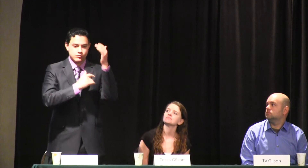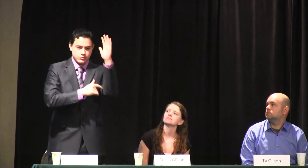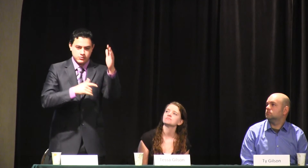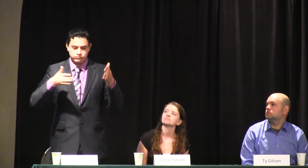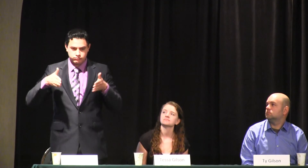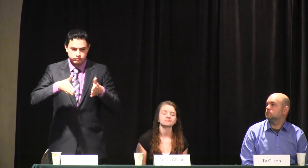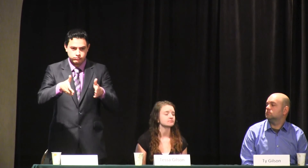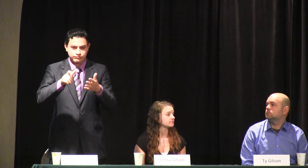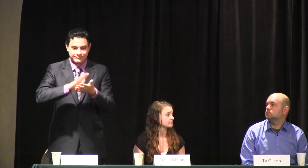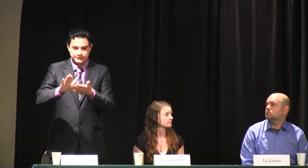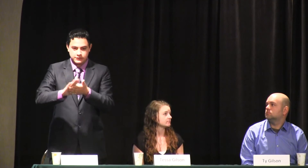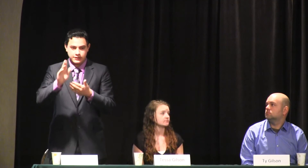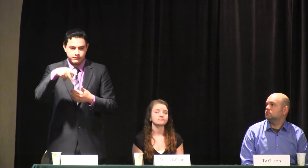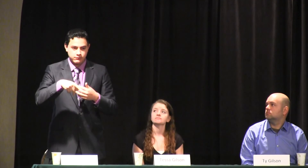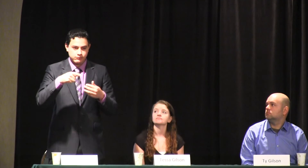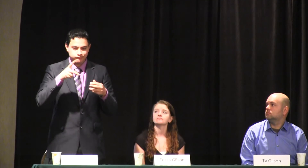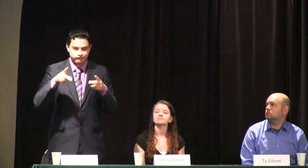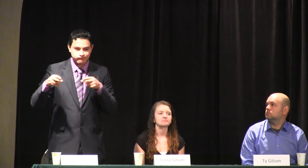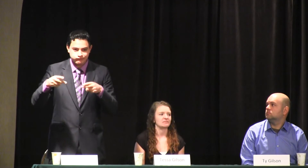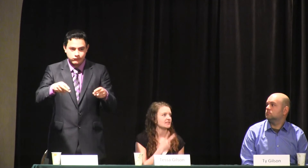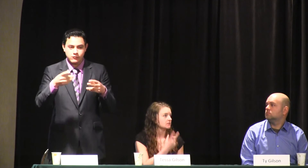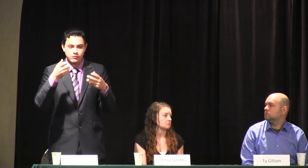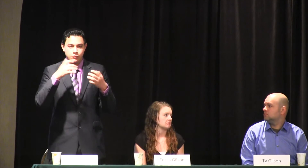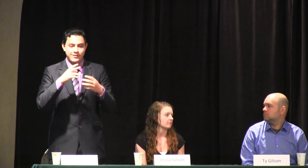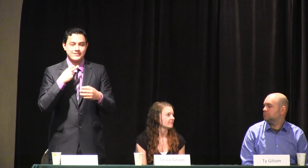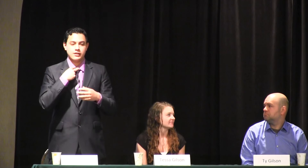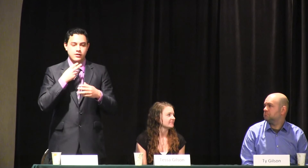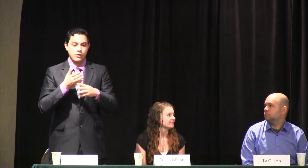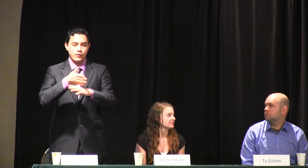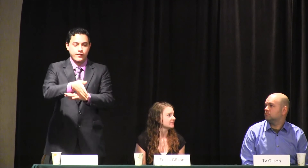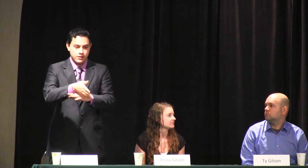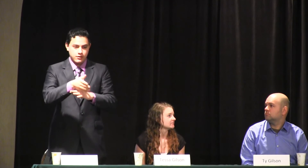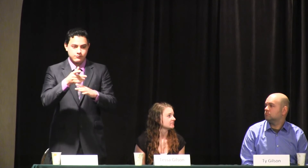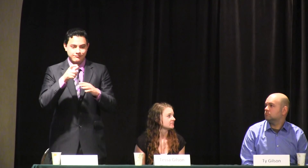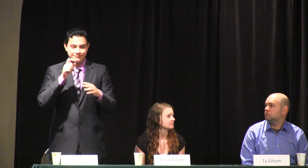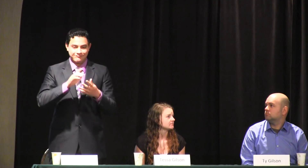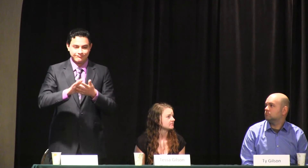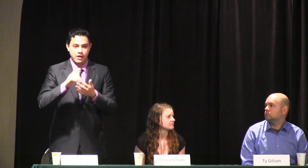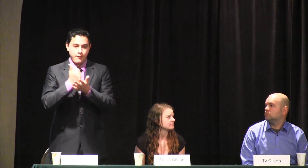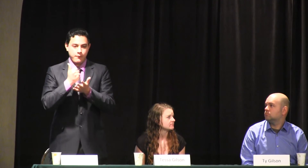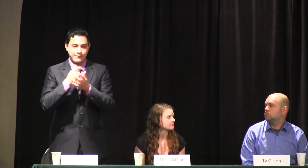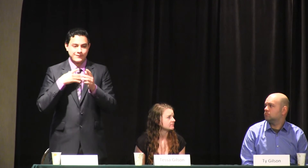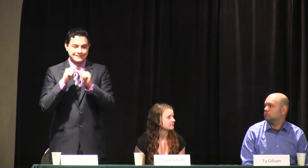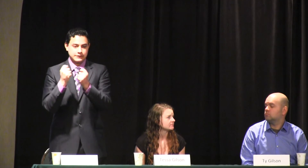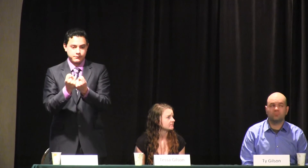but they do things out in the woods. They help to clean up the trails and trim them so that people don't fall over them